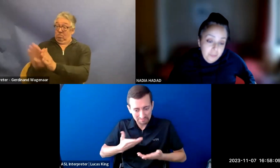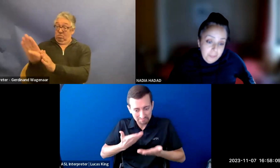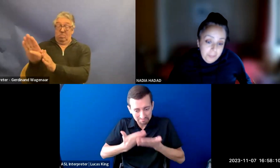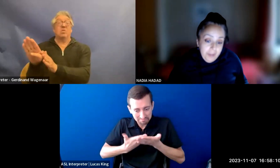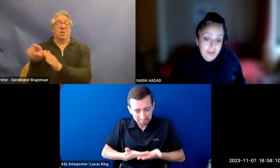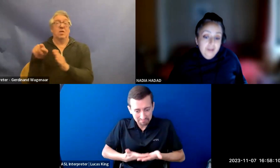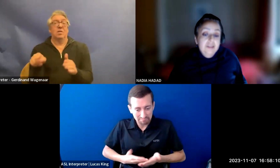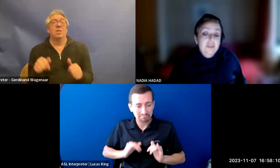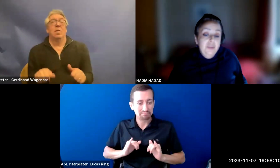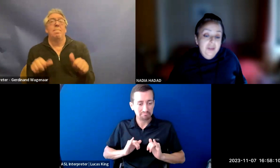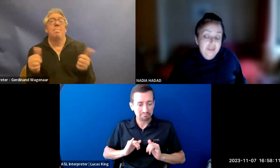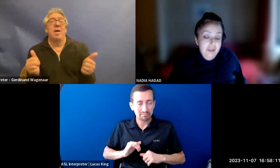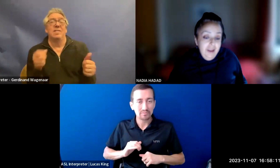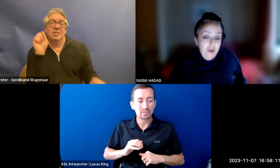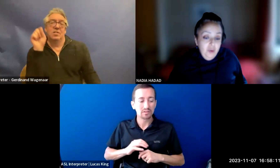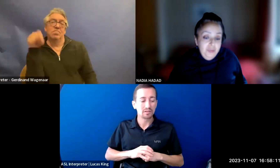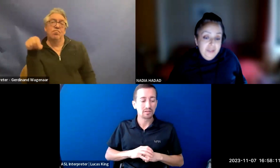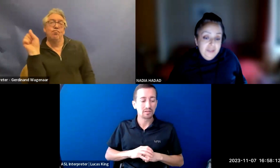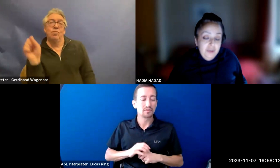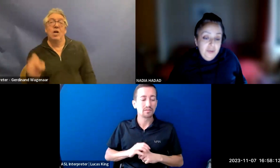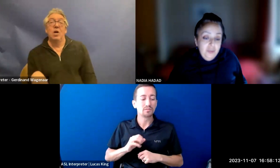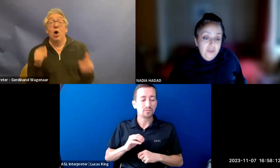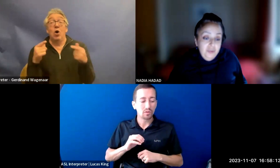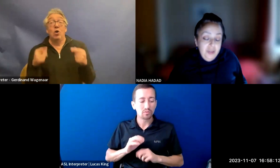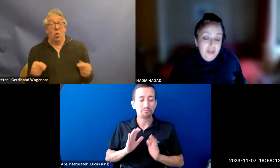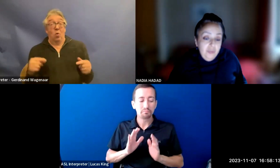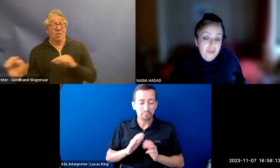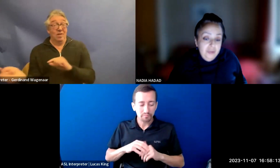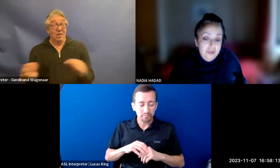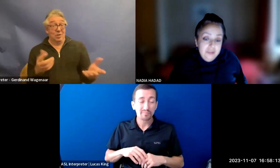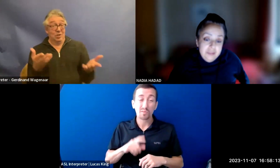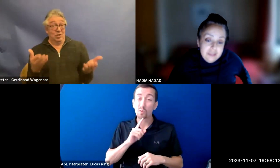So I hope together with the donors,